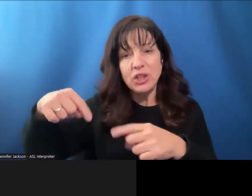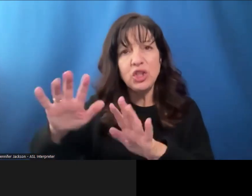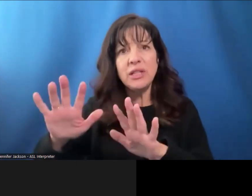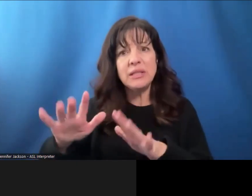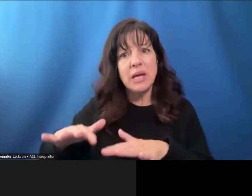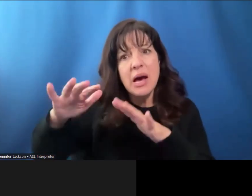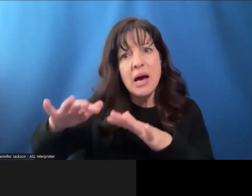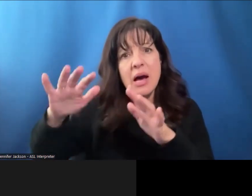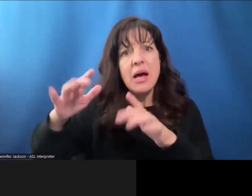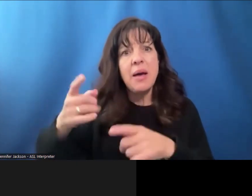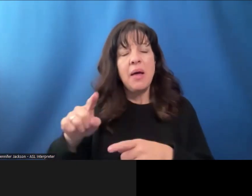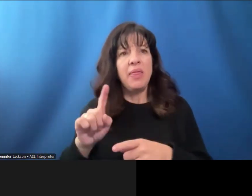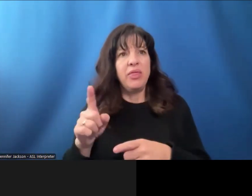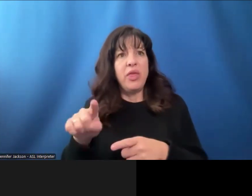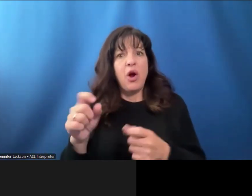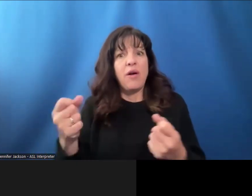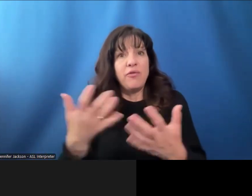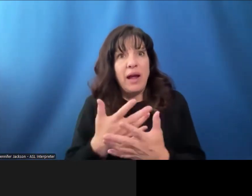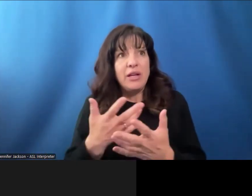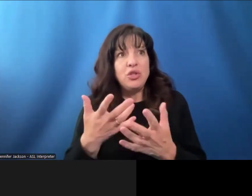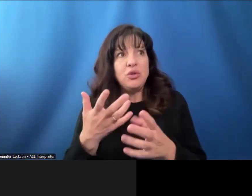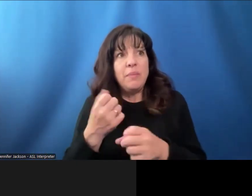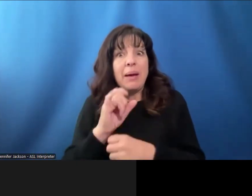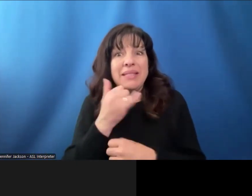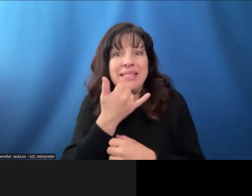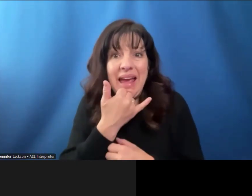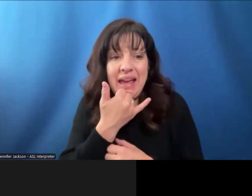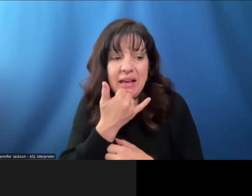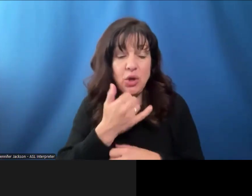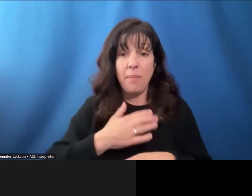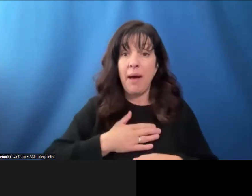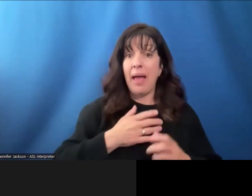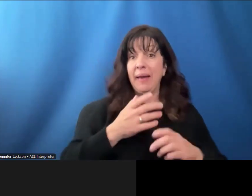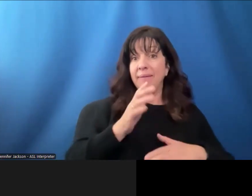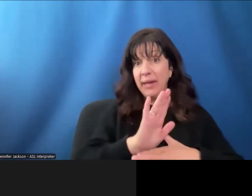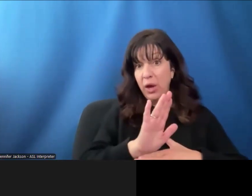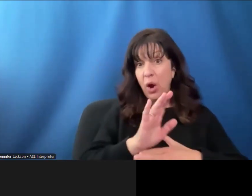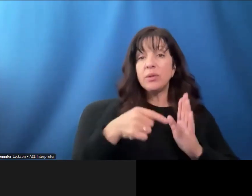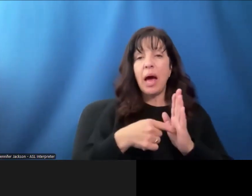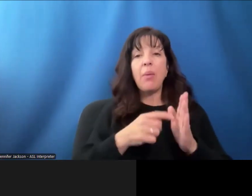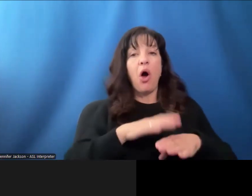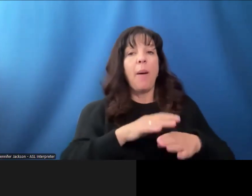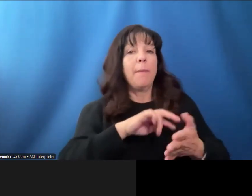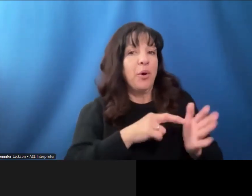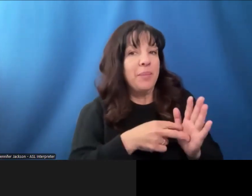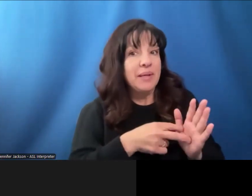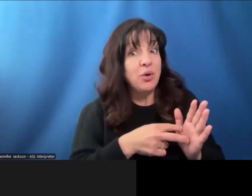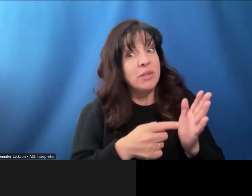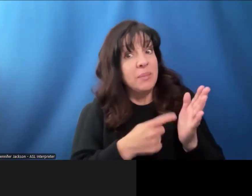of them are, like, afraid to make a mistake, and so in my videos, I will purposefully and not purposefully, make mistakes